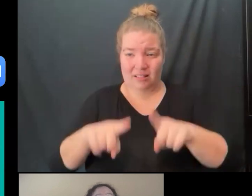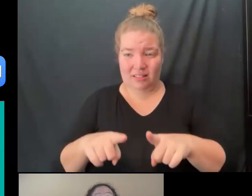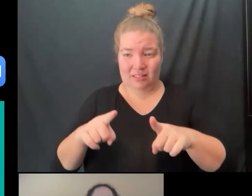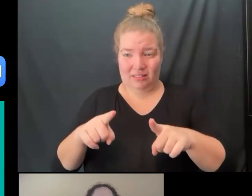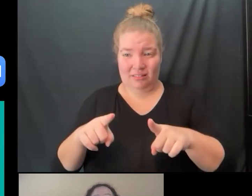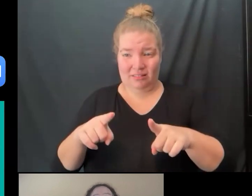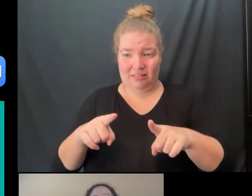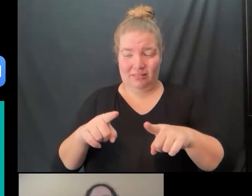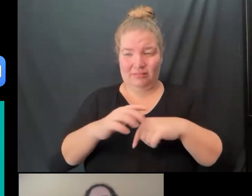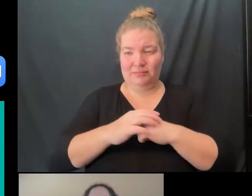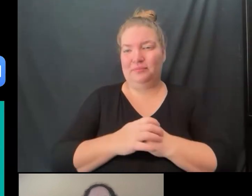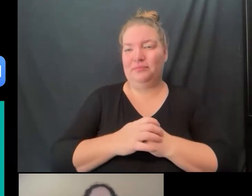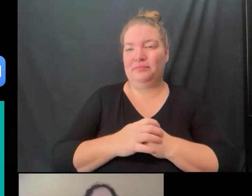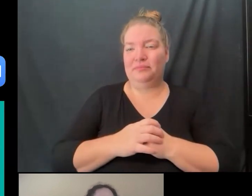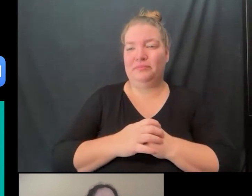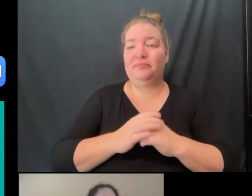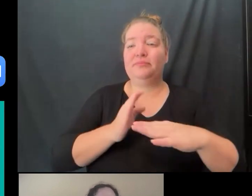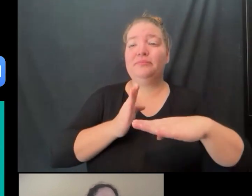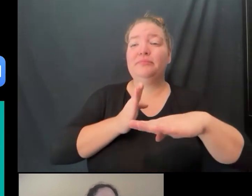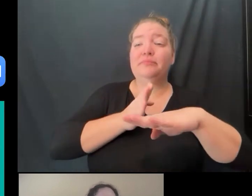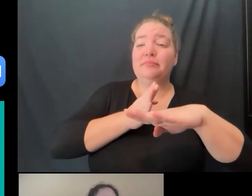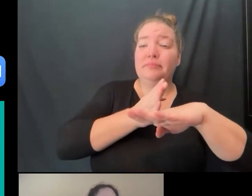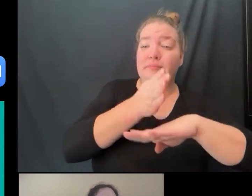that accommodates, no, delights as many people as possible.